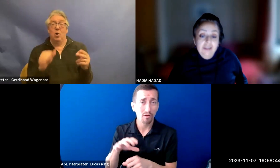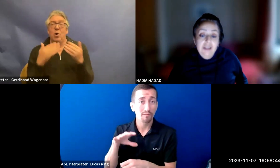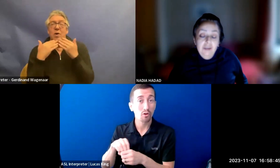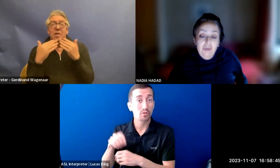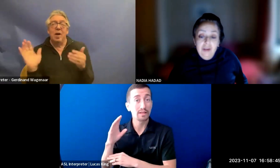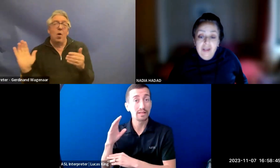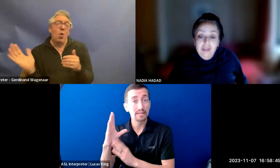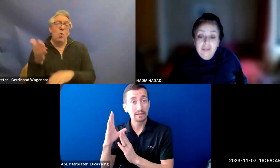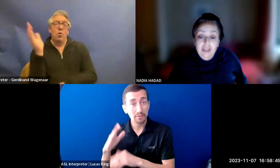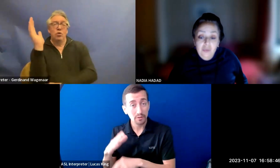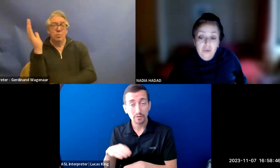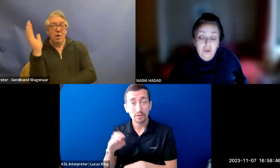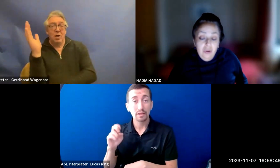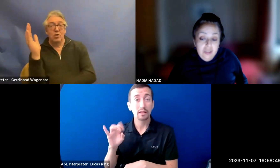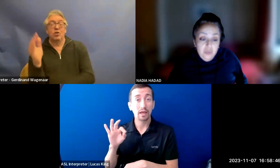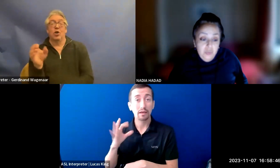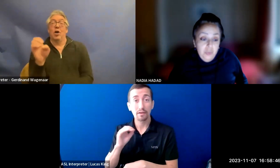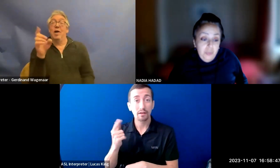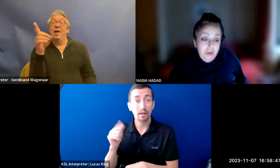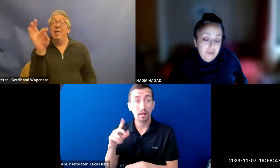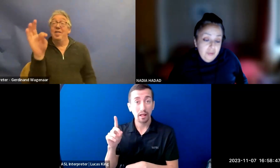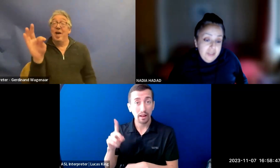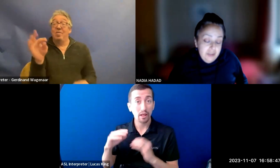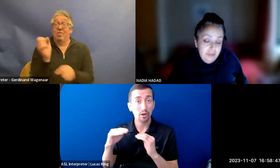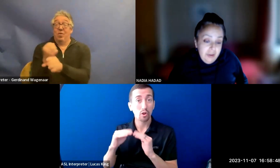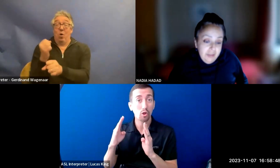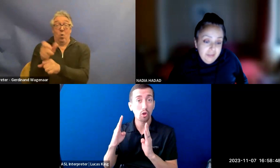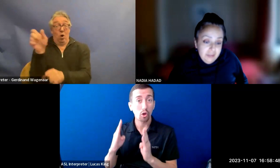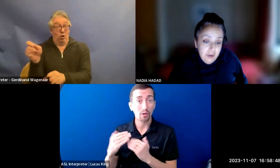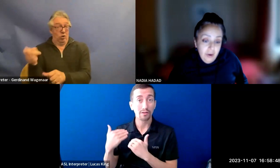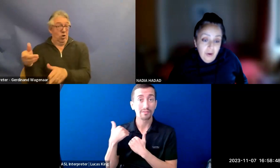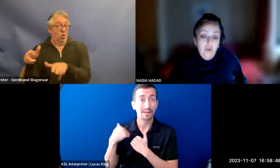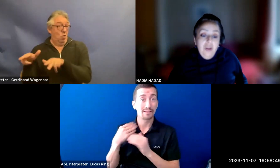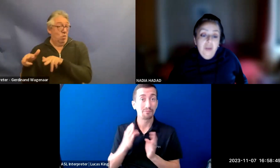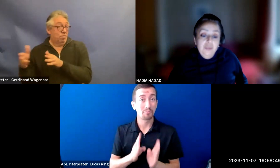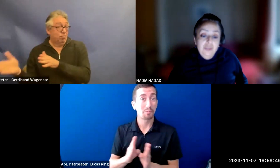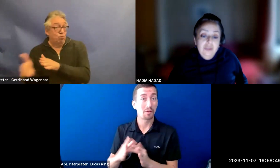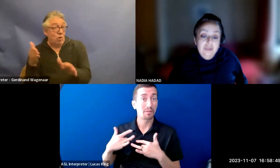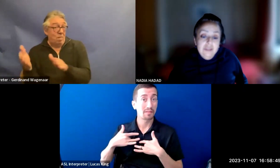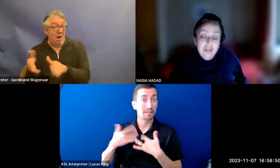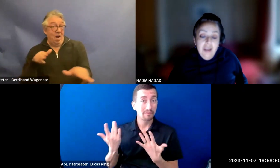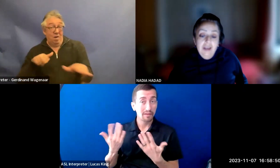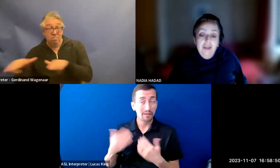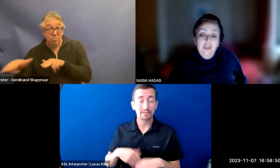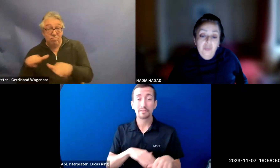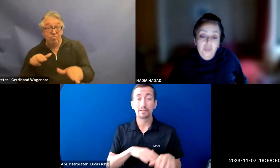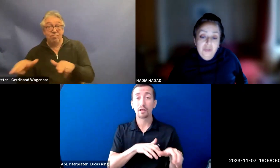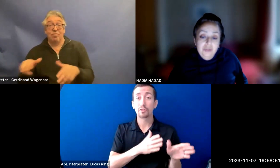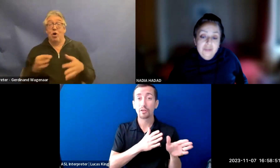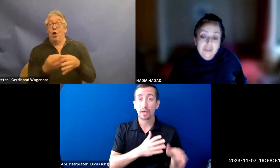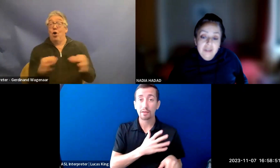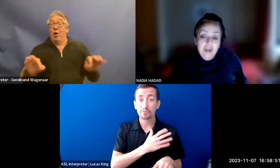EDF and GLAD Network colleagues who prepared today's event, our captioners and interpreters